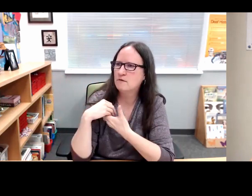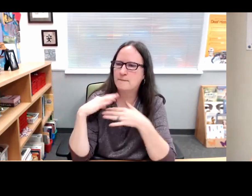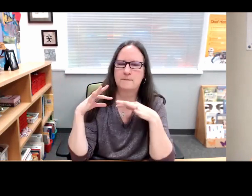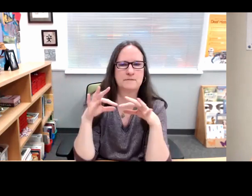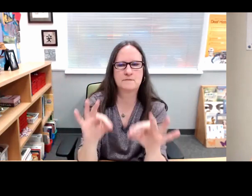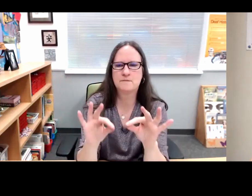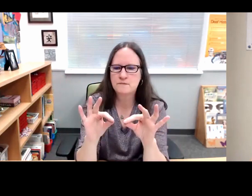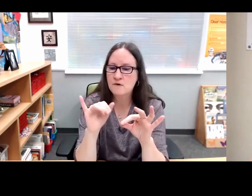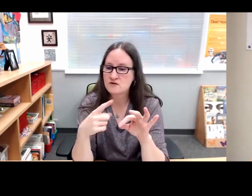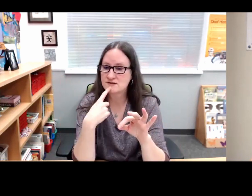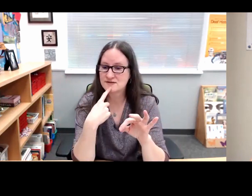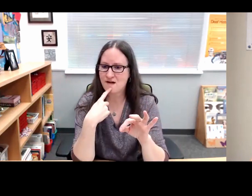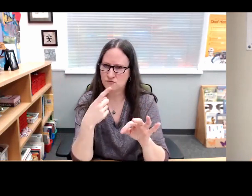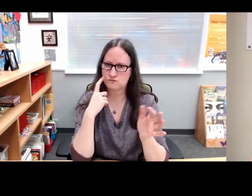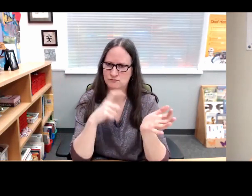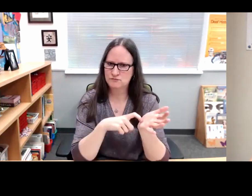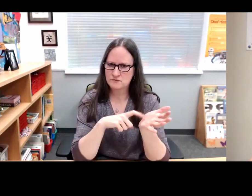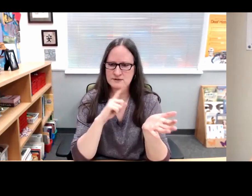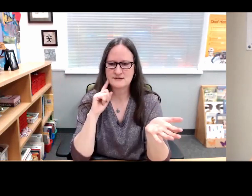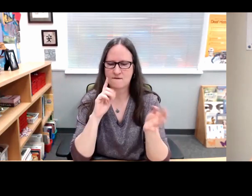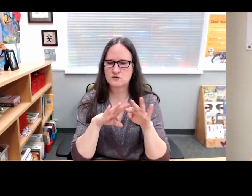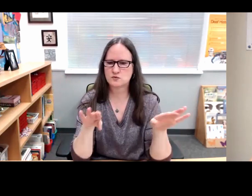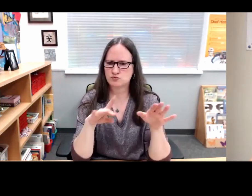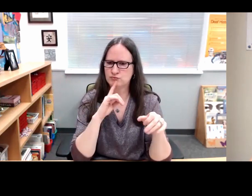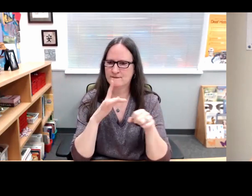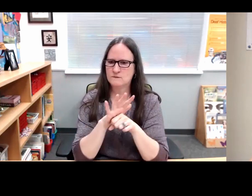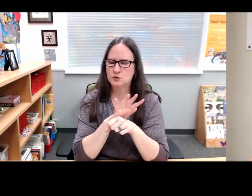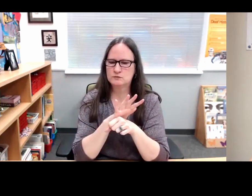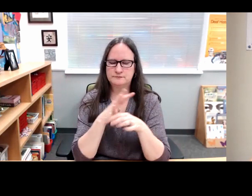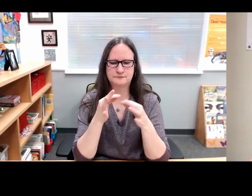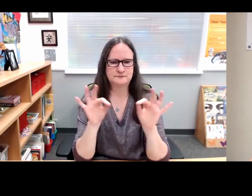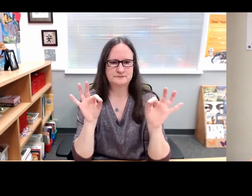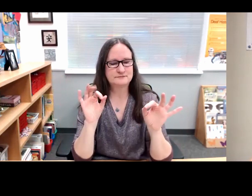that, and the child will acquire that knowledge. And then you'll notice that with deaf children,